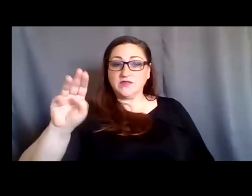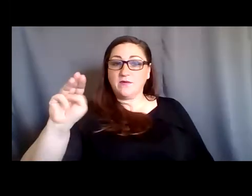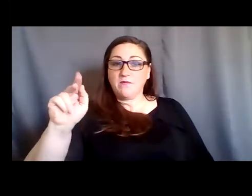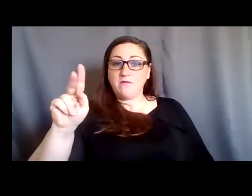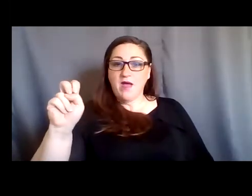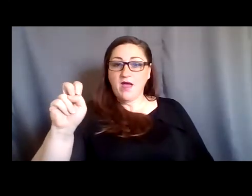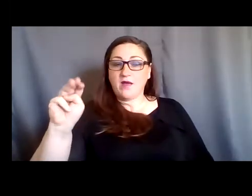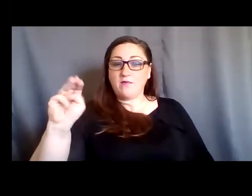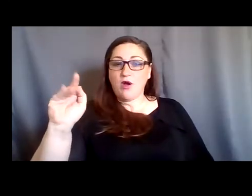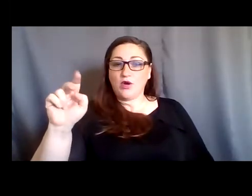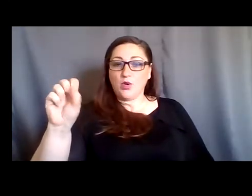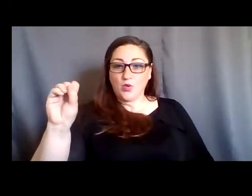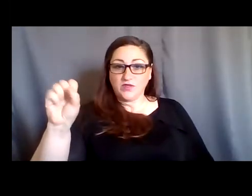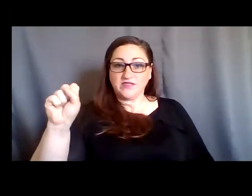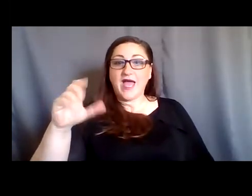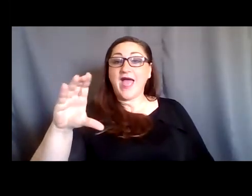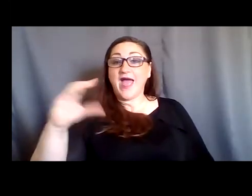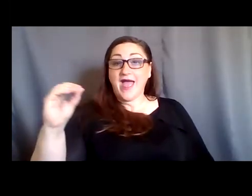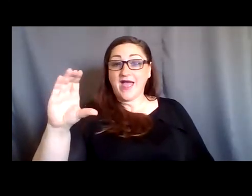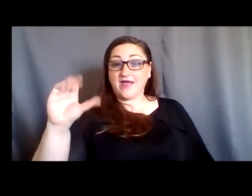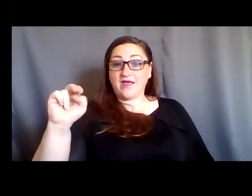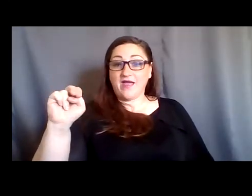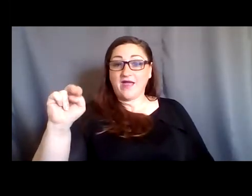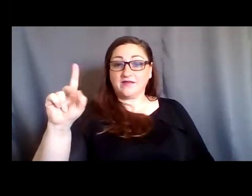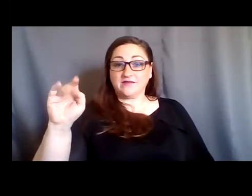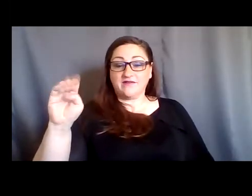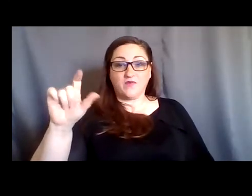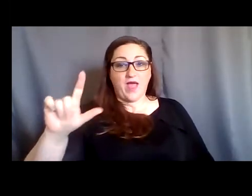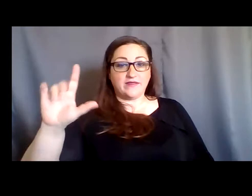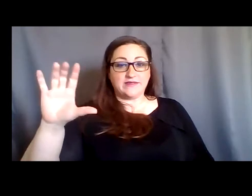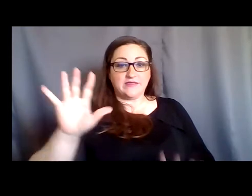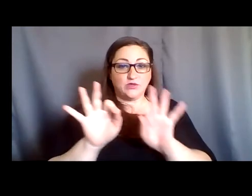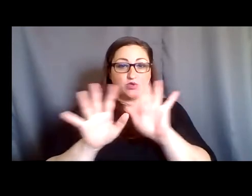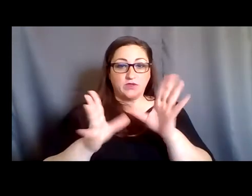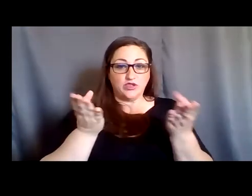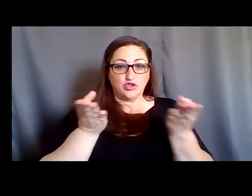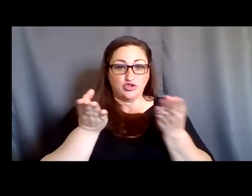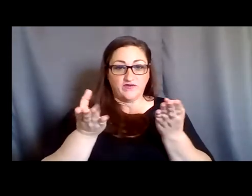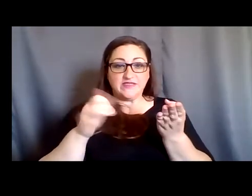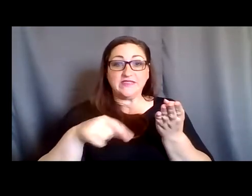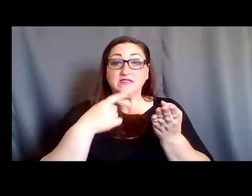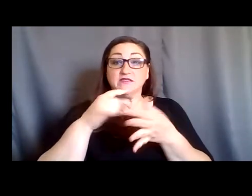from LC Interpreting Services. Live closed-captioning is available and may be accessed by clicking